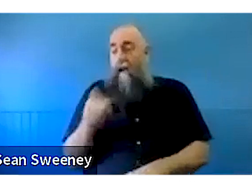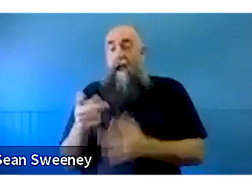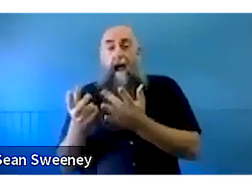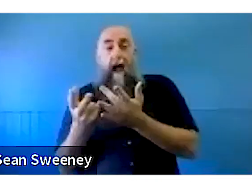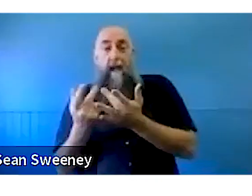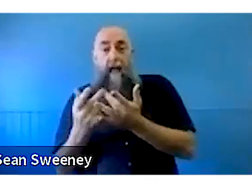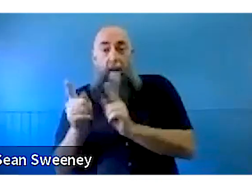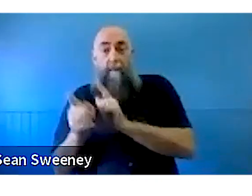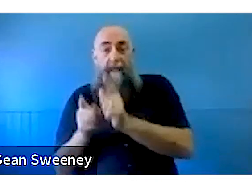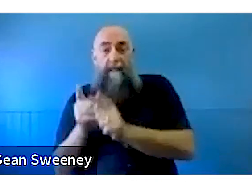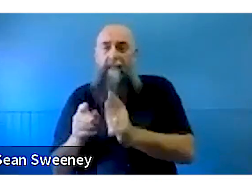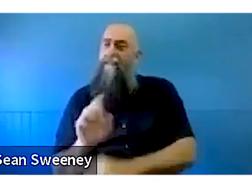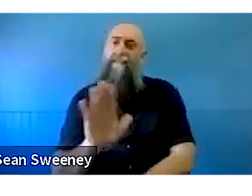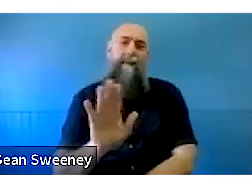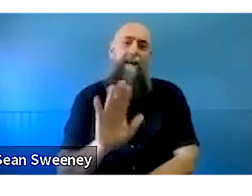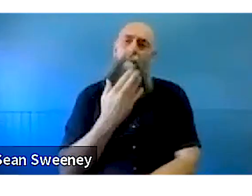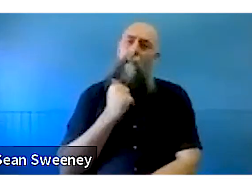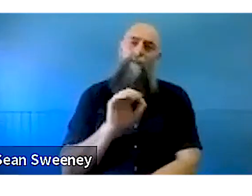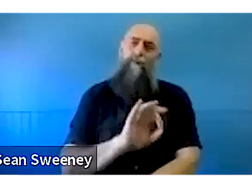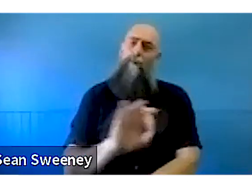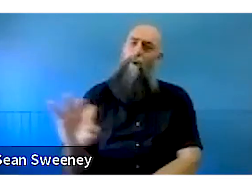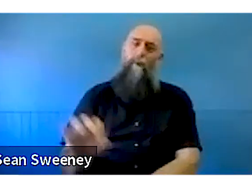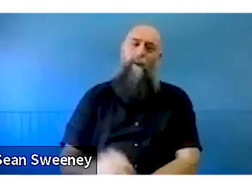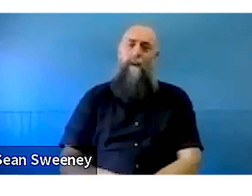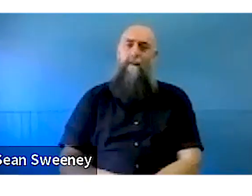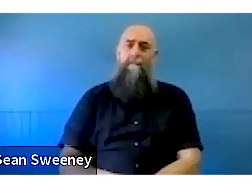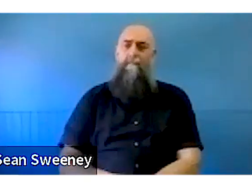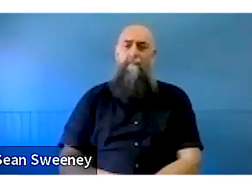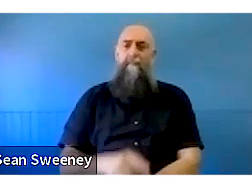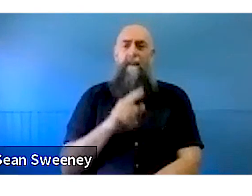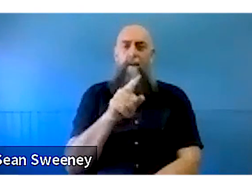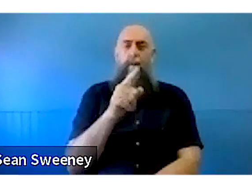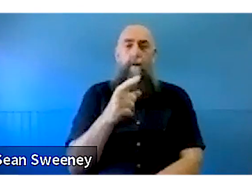schedule an hour and 15 minutes, and then leave.